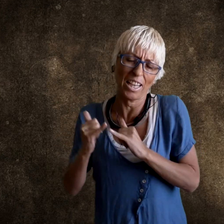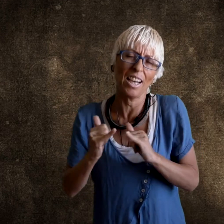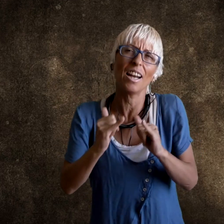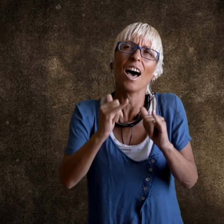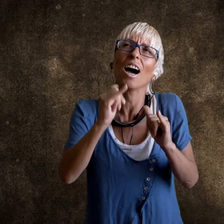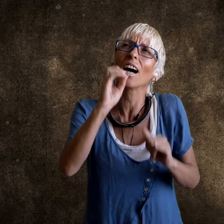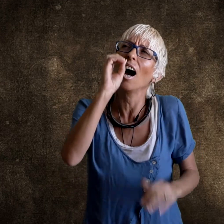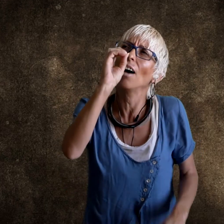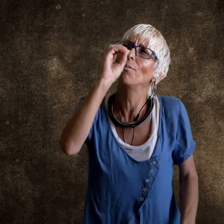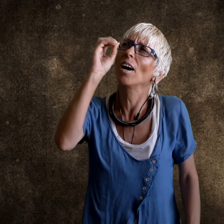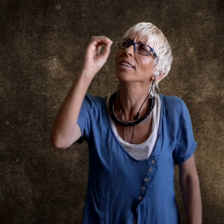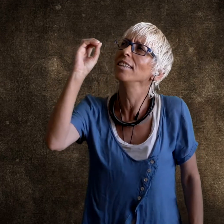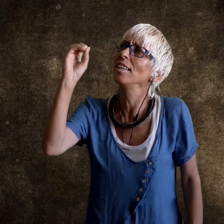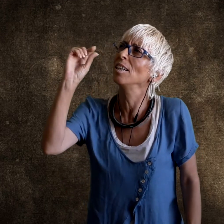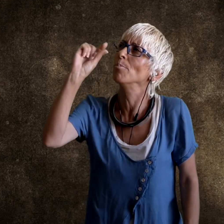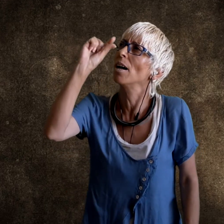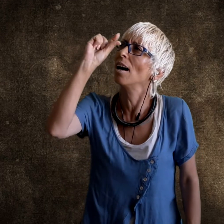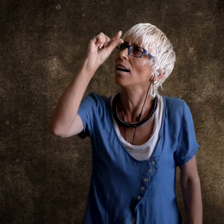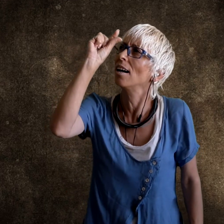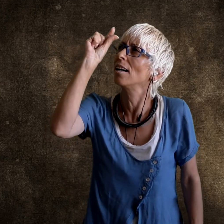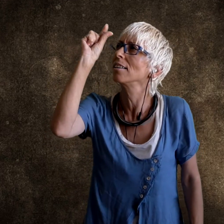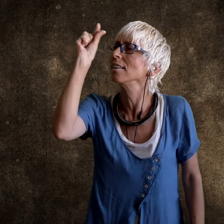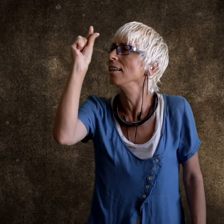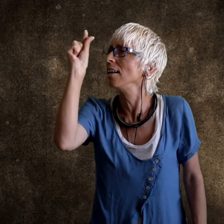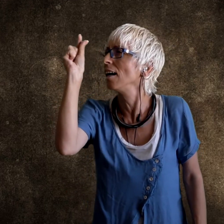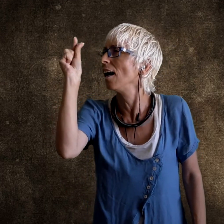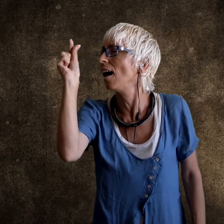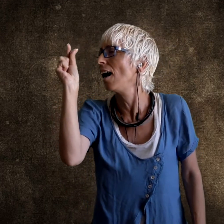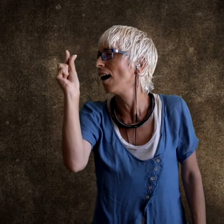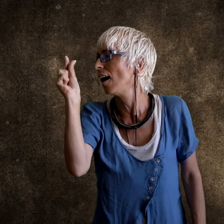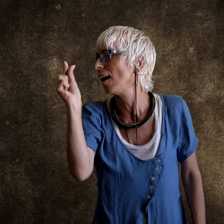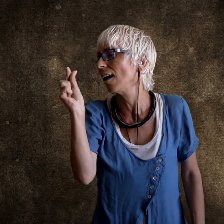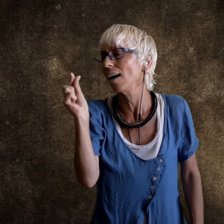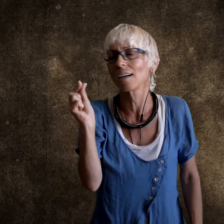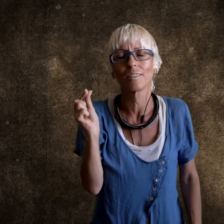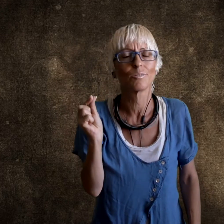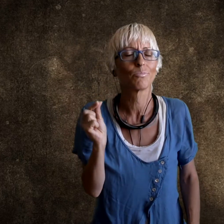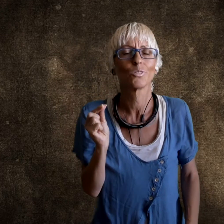I'll bring you stones from the moon